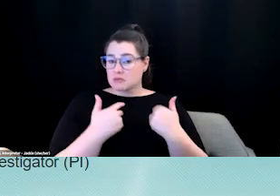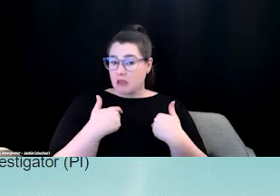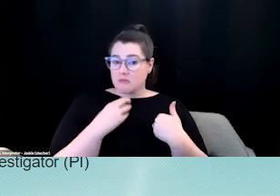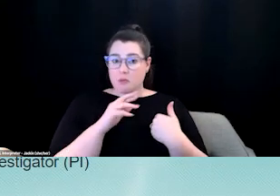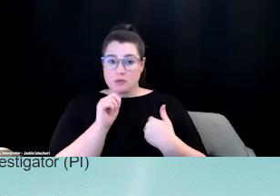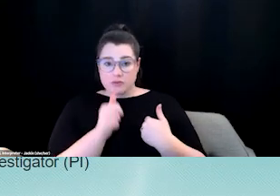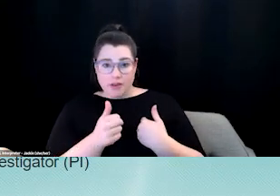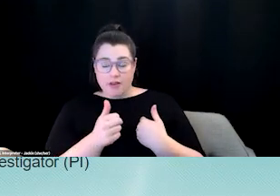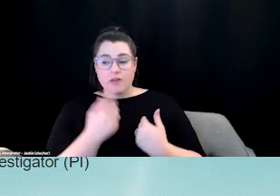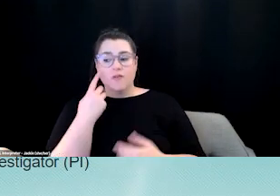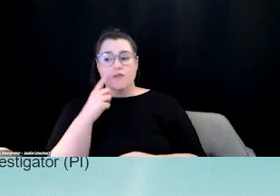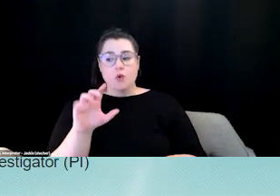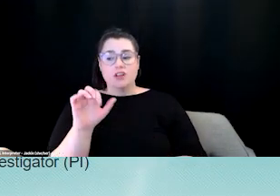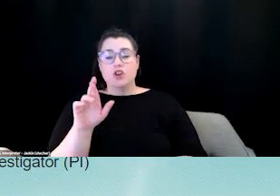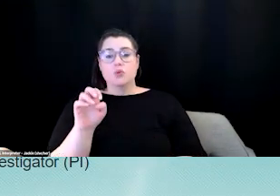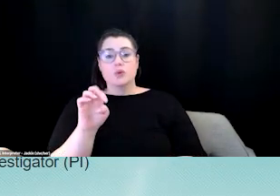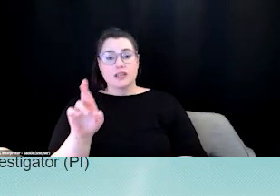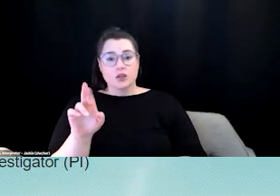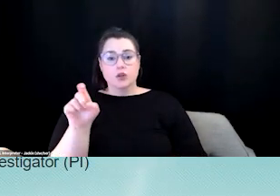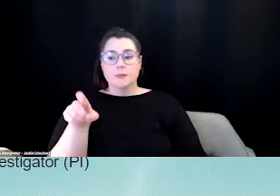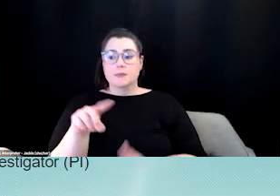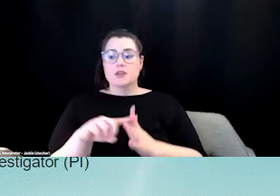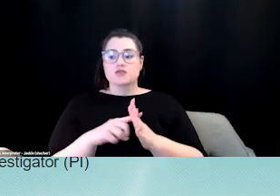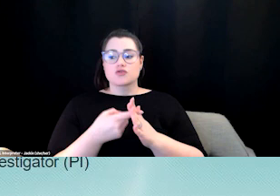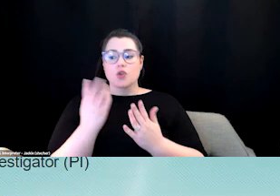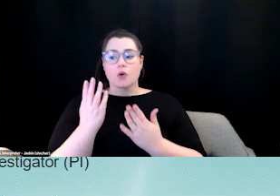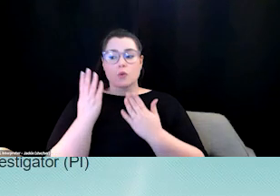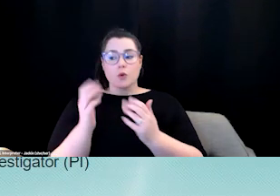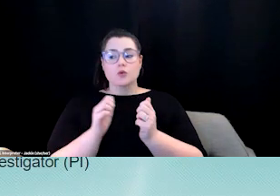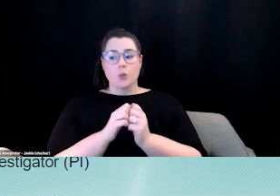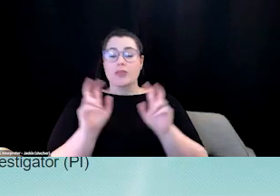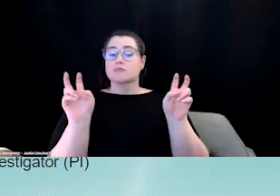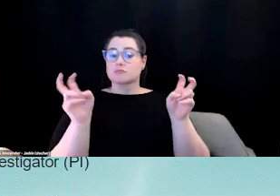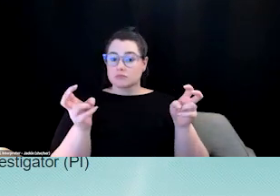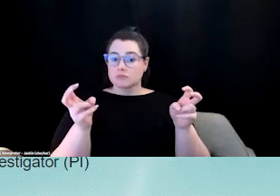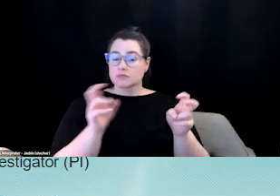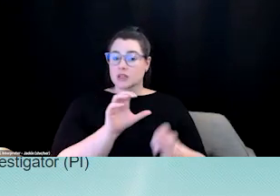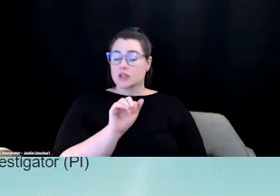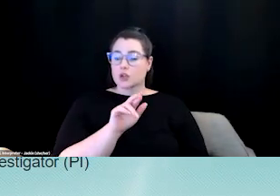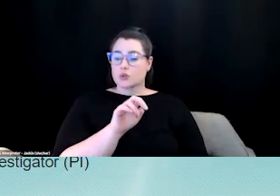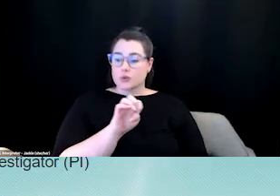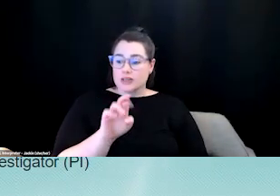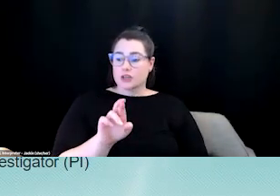For CAREER, you must start your proposal with CAREER, and then you can enter your title afterwards.